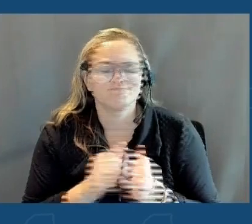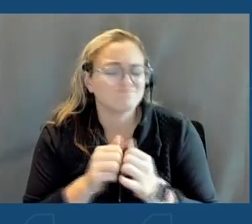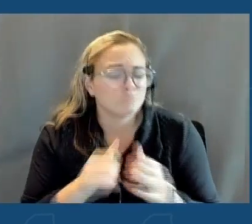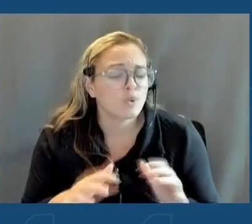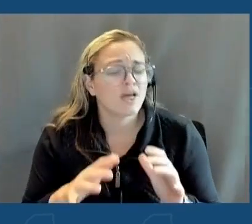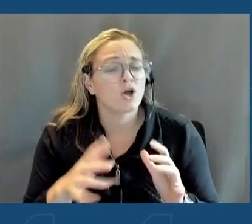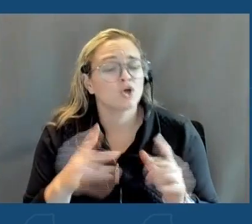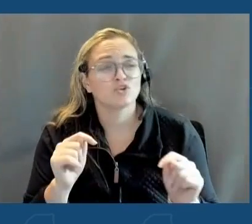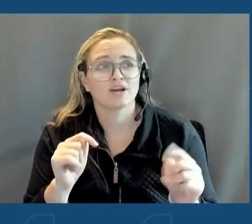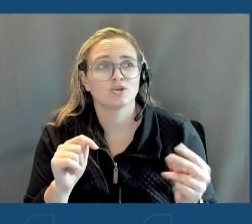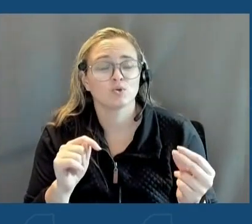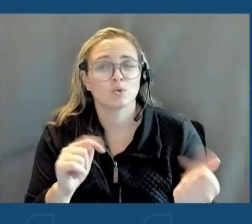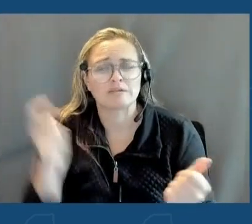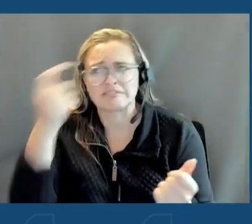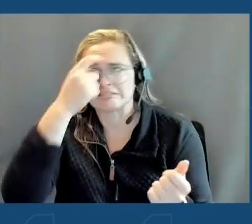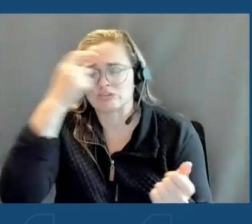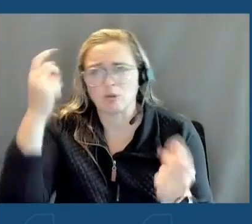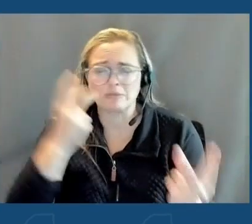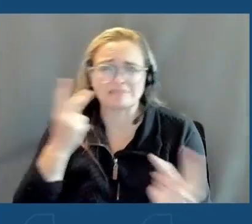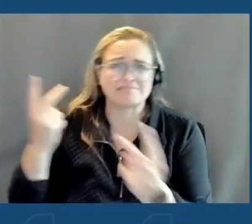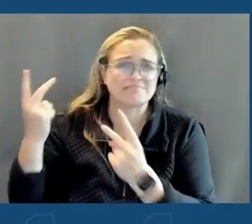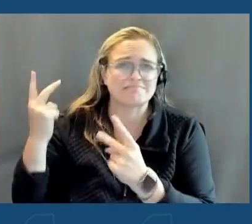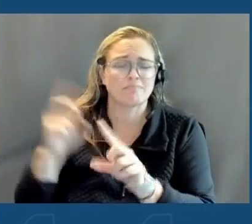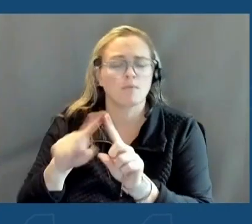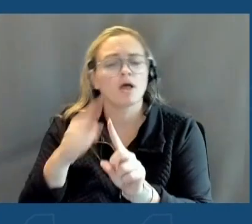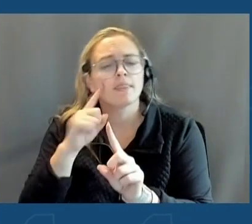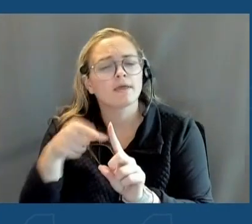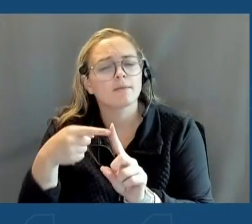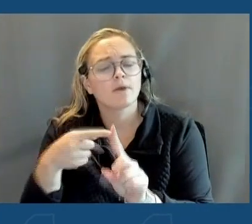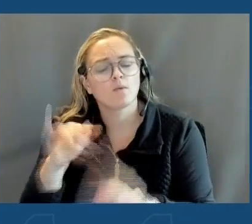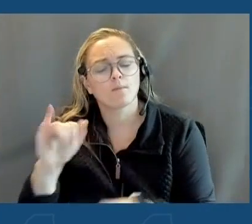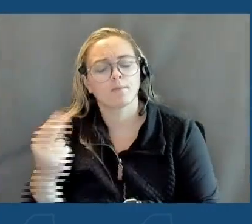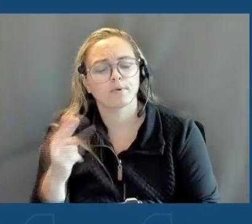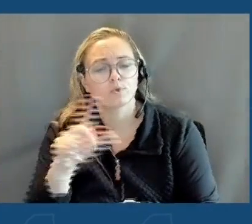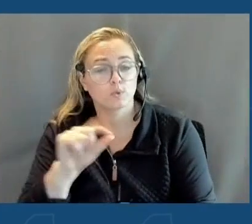I DO WANT TO THANK HIM FOR HIS